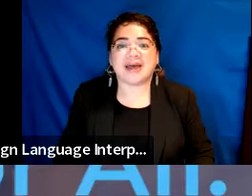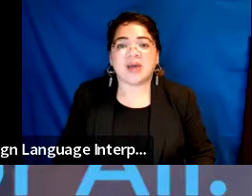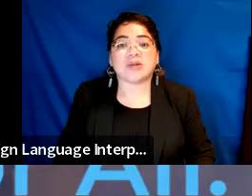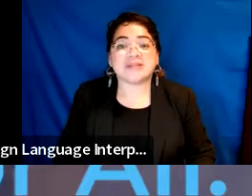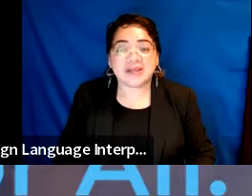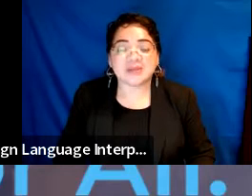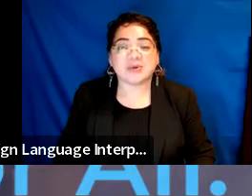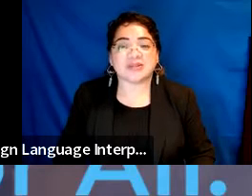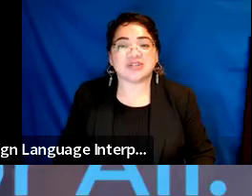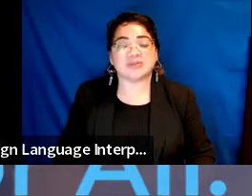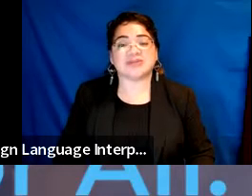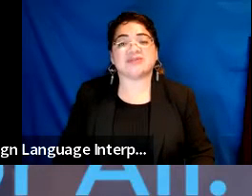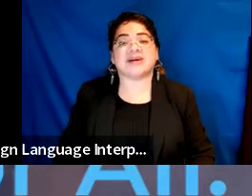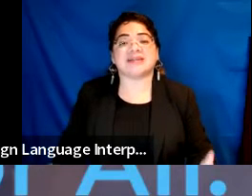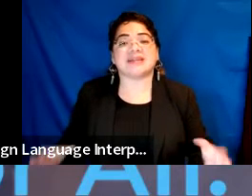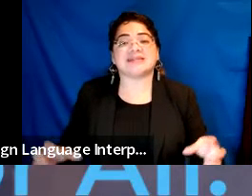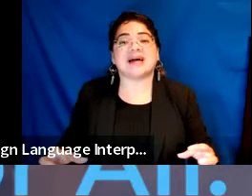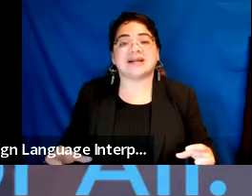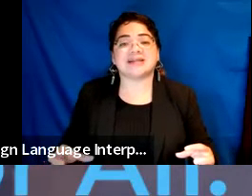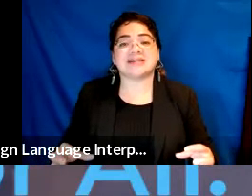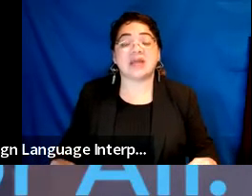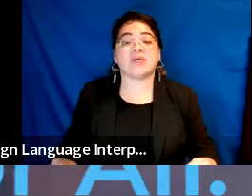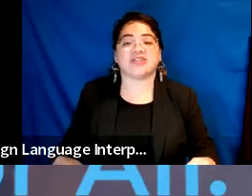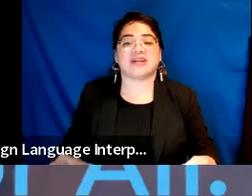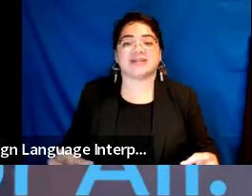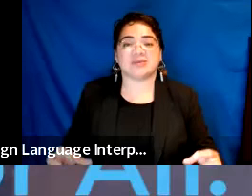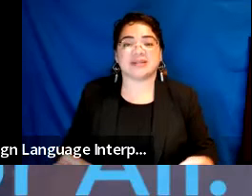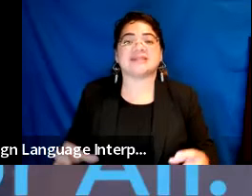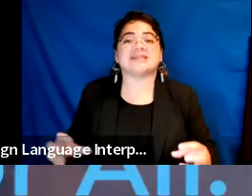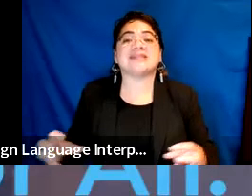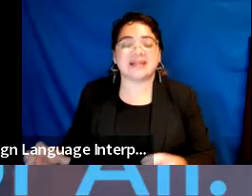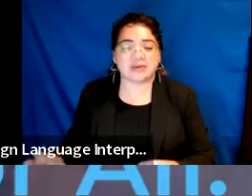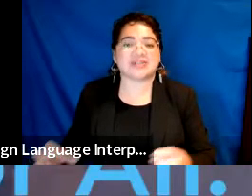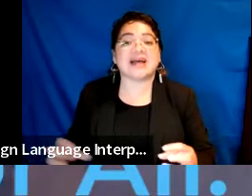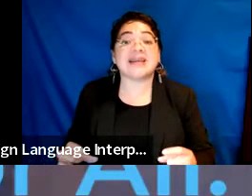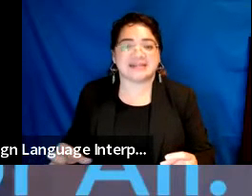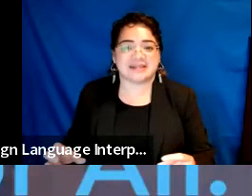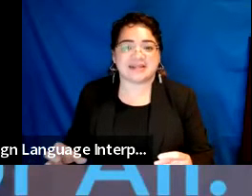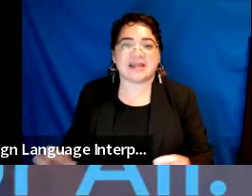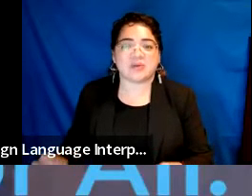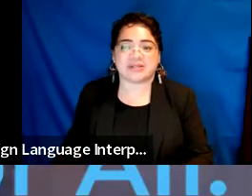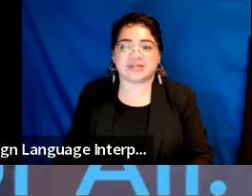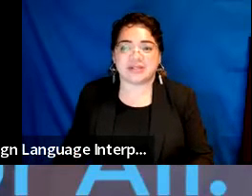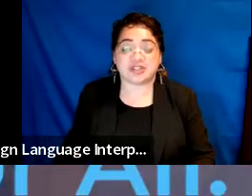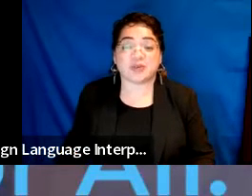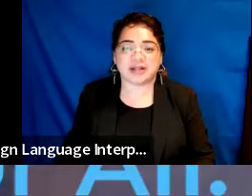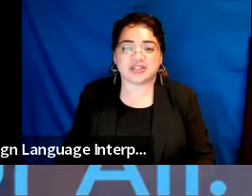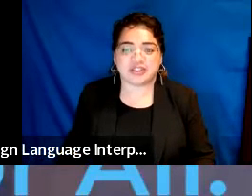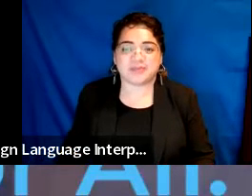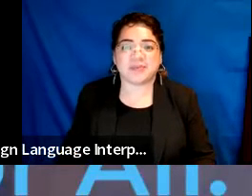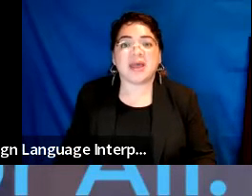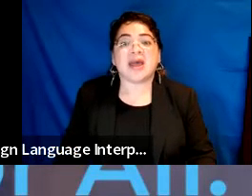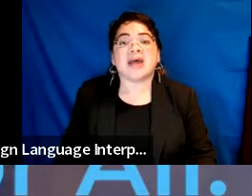Sign Language Interpreter | Paola Morales del Castillo, they: and what's available in terms of uh language, as it relates to sign language, science, languages in terminology.